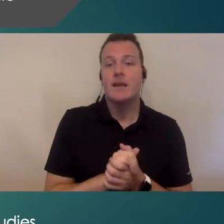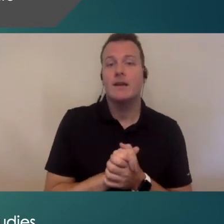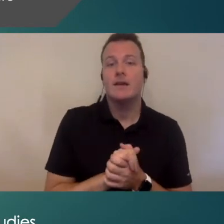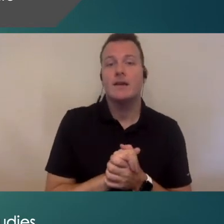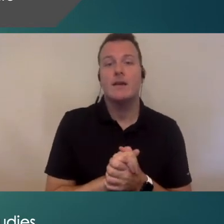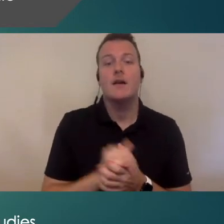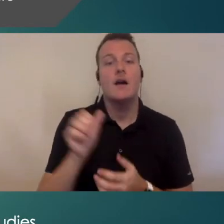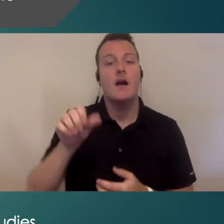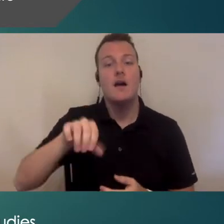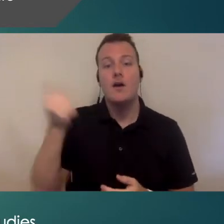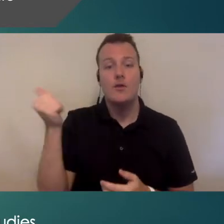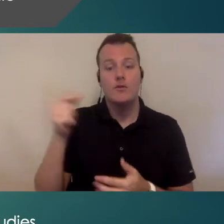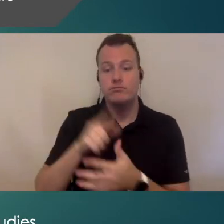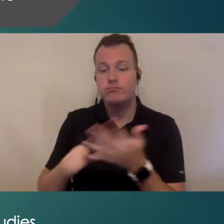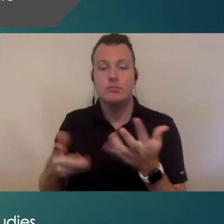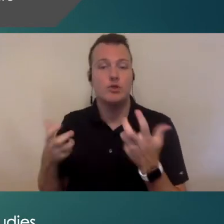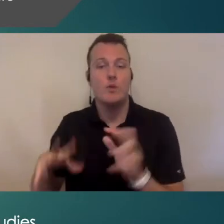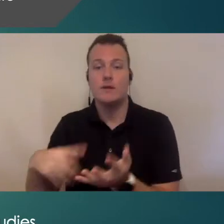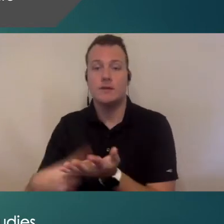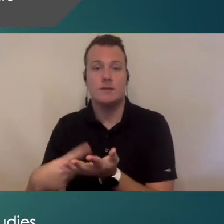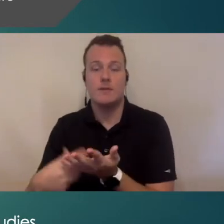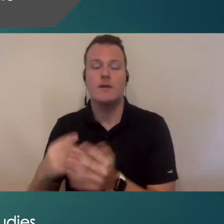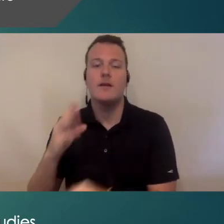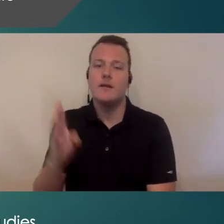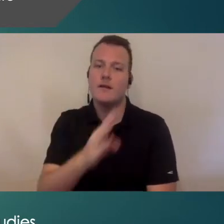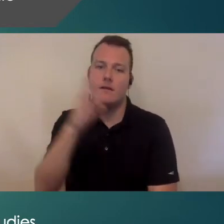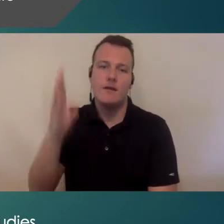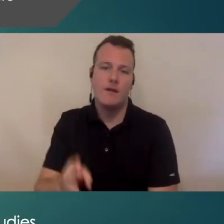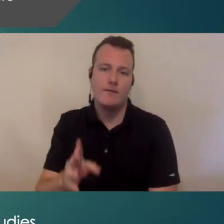kind of other things you don't want to talk about: you never want to talk badly